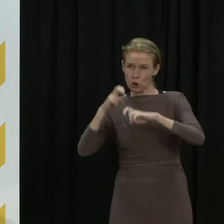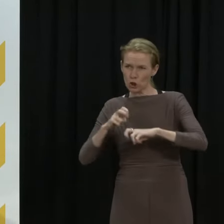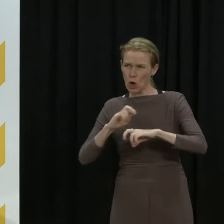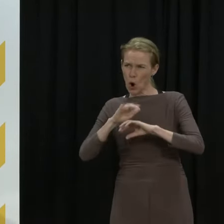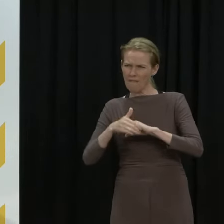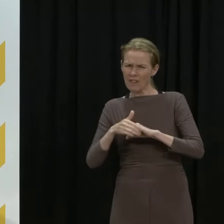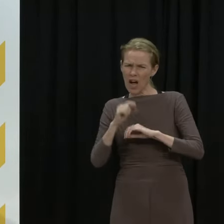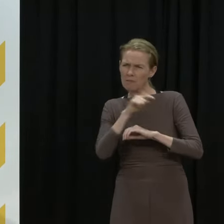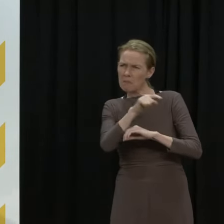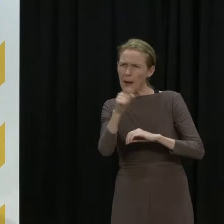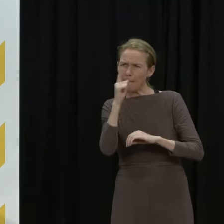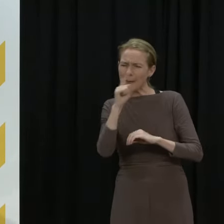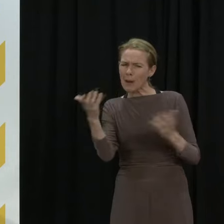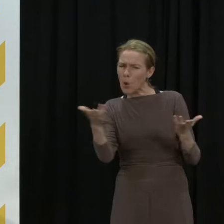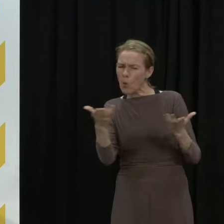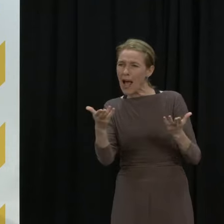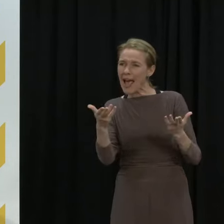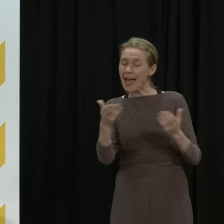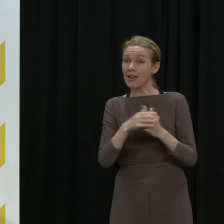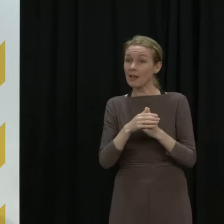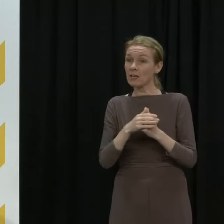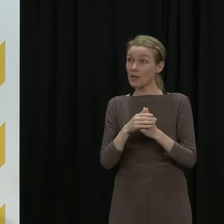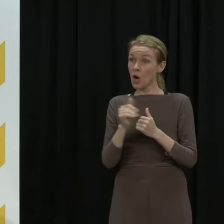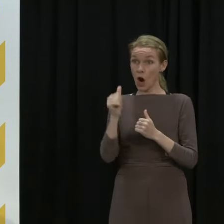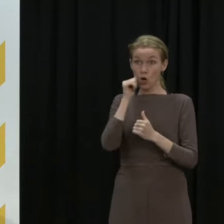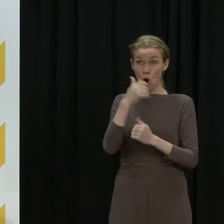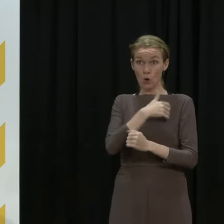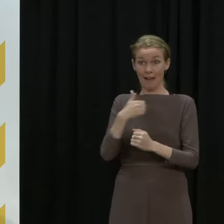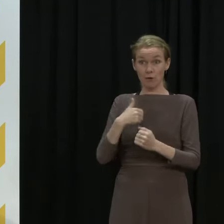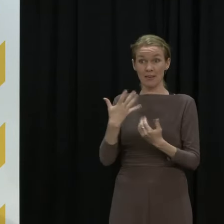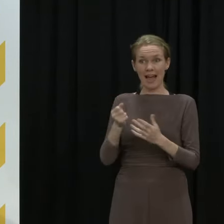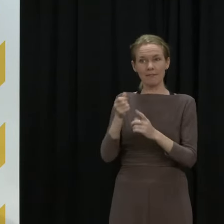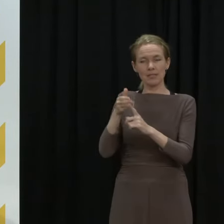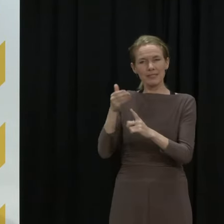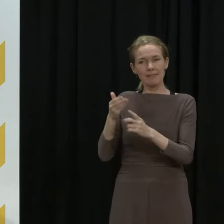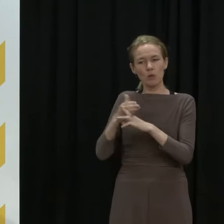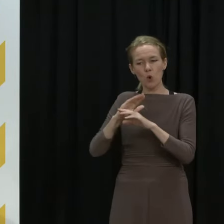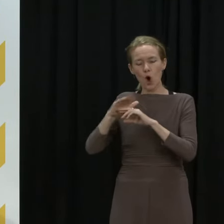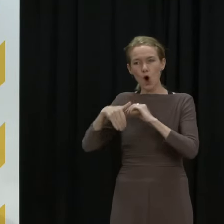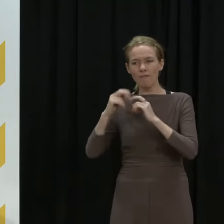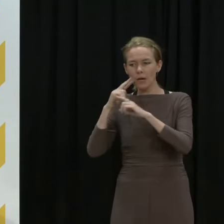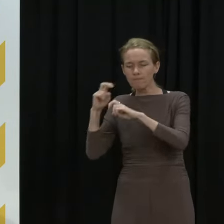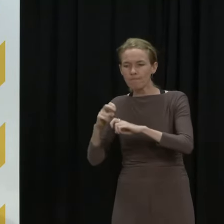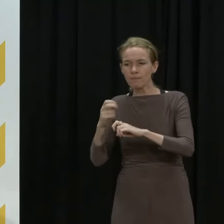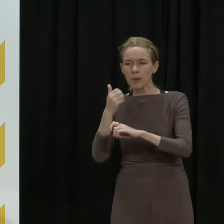group who what work have you done around looking